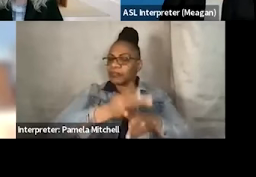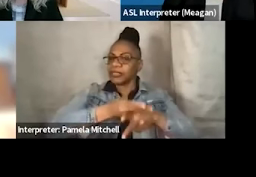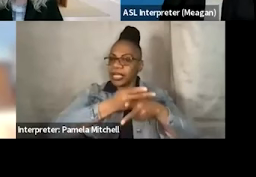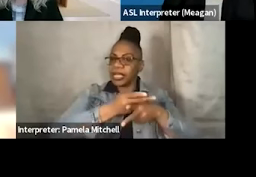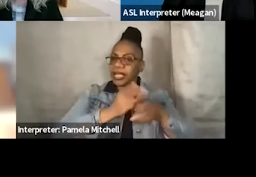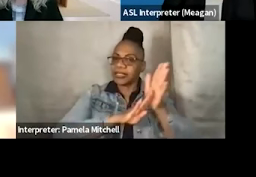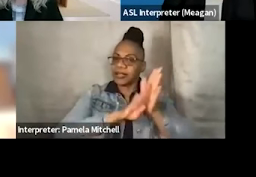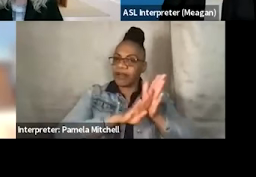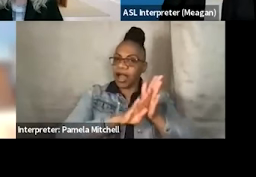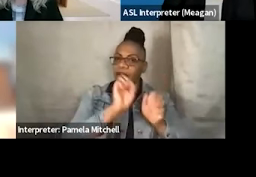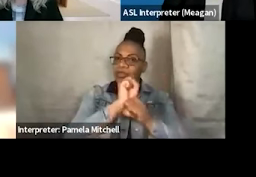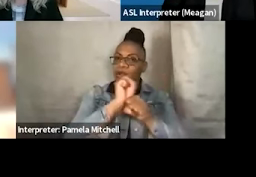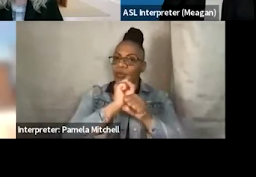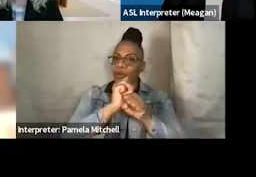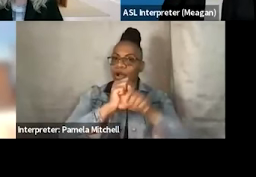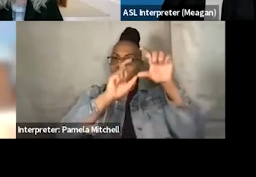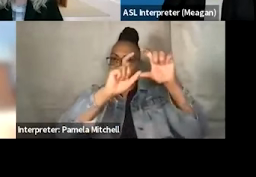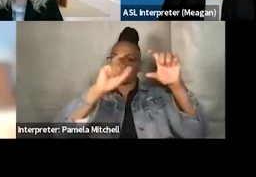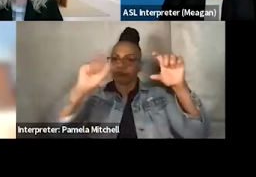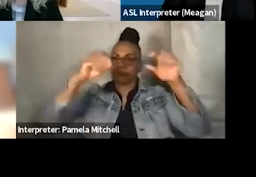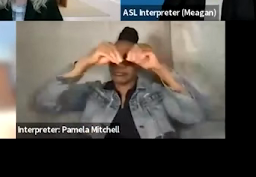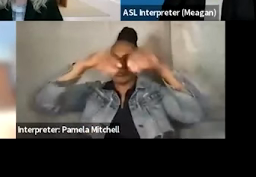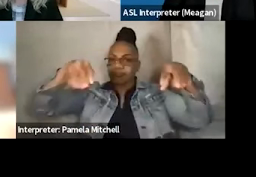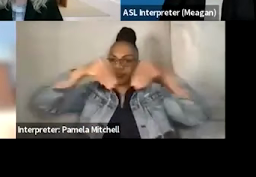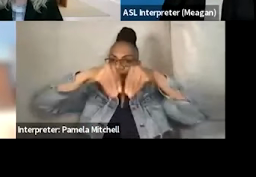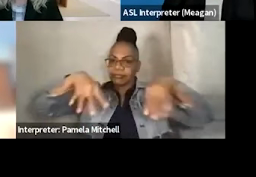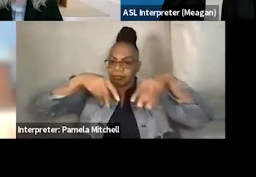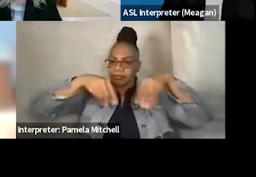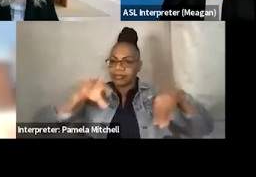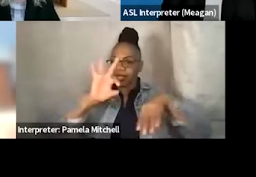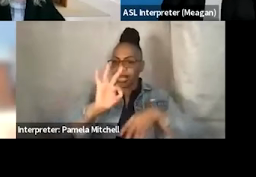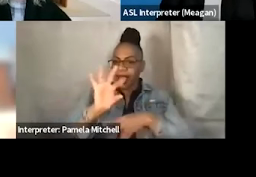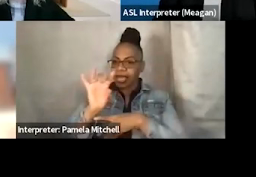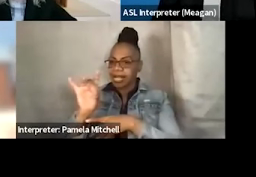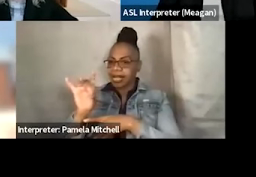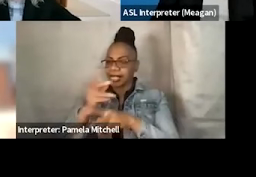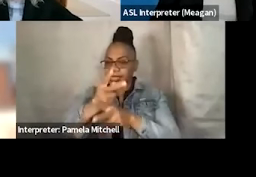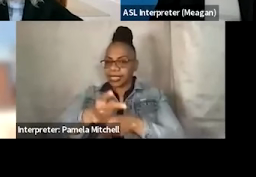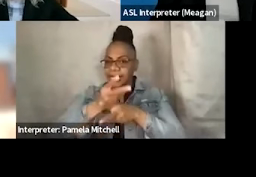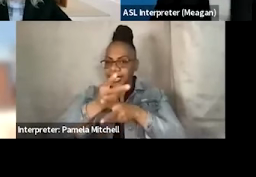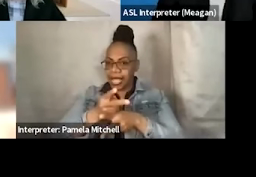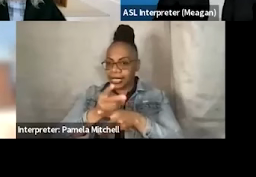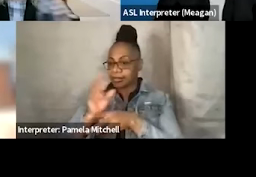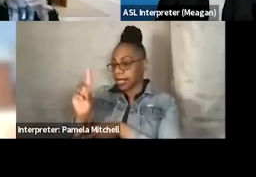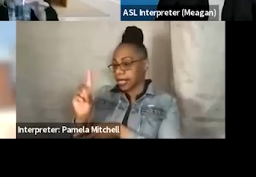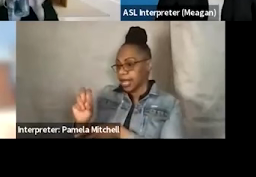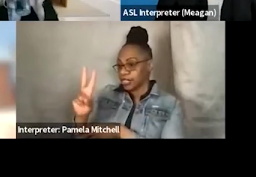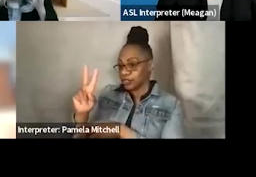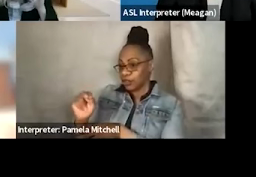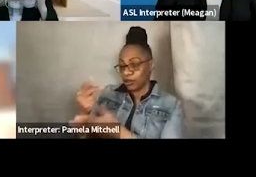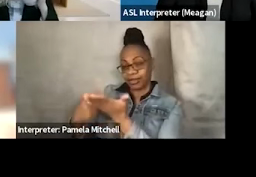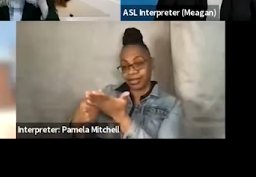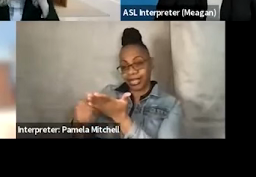for their 988 call takers, much like Dawn talked about as well, like just the process of when a call comes in,